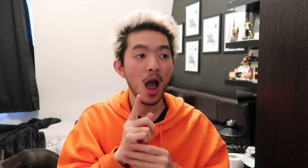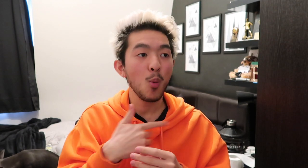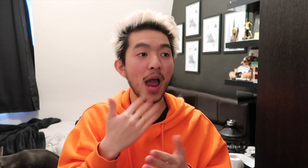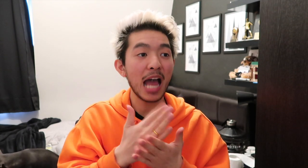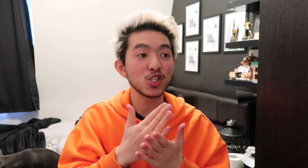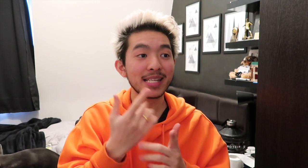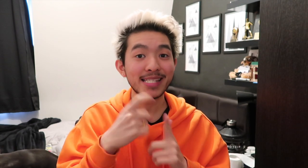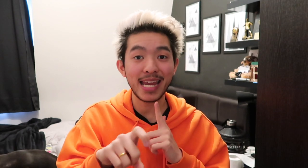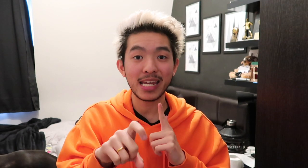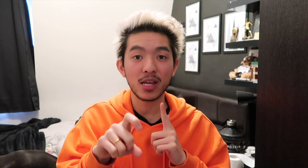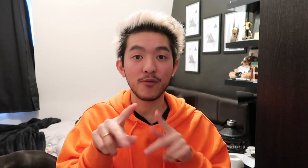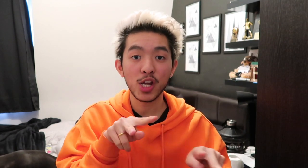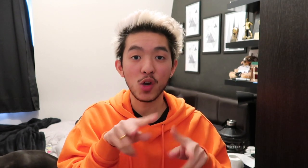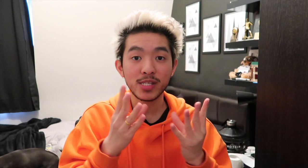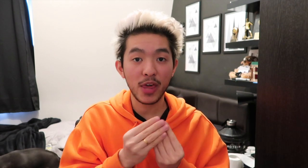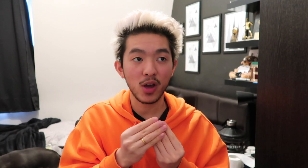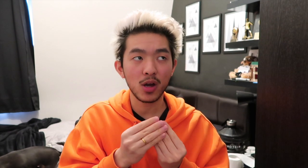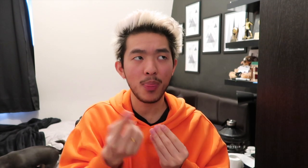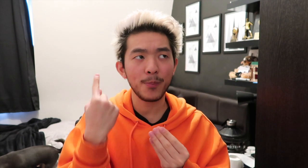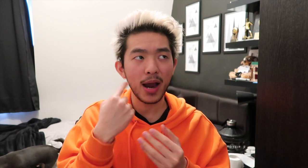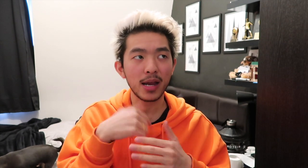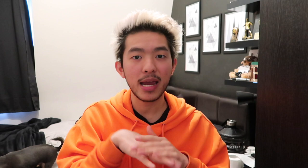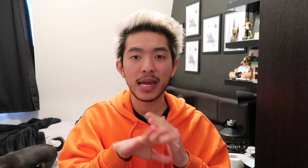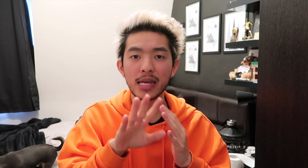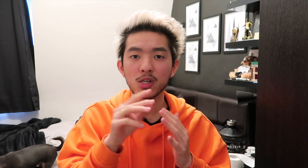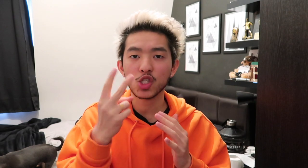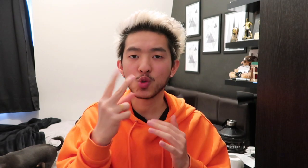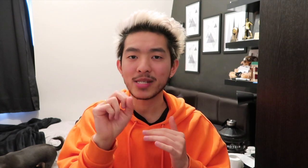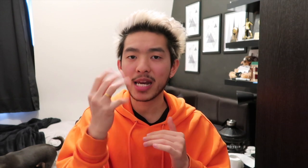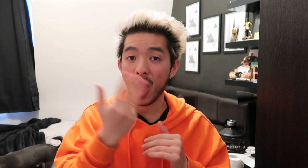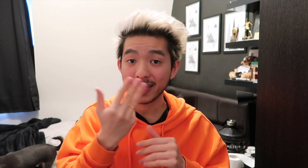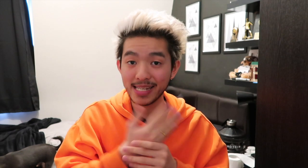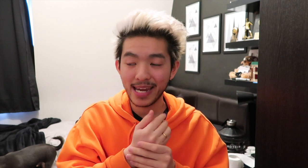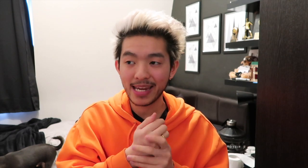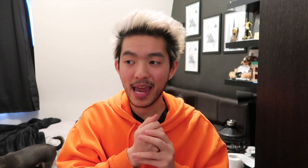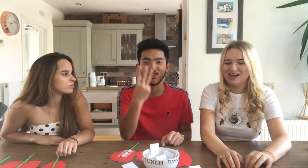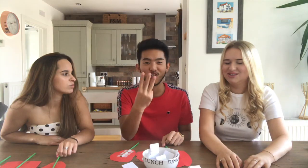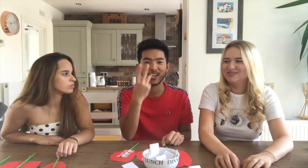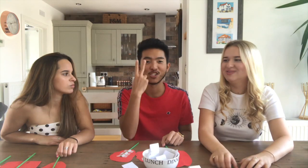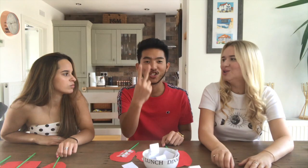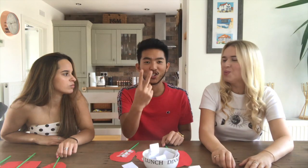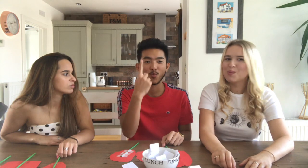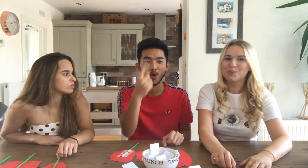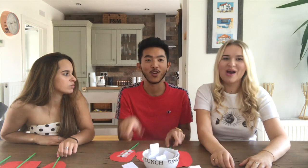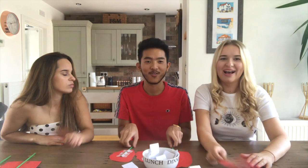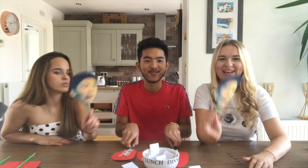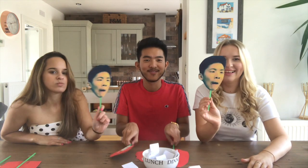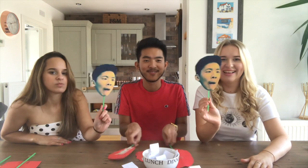We actually did a video together in 2019... B: 3...2...1 go!